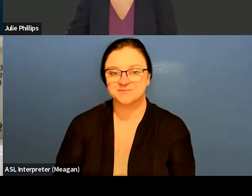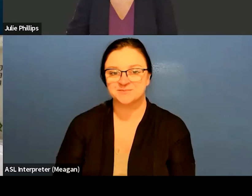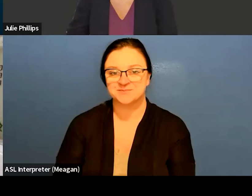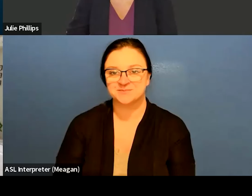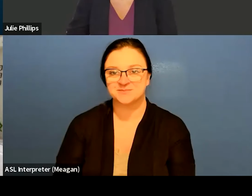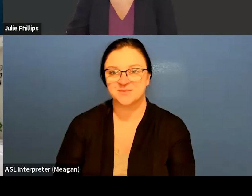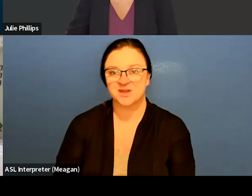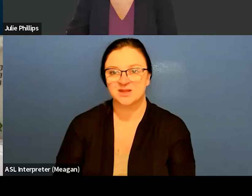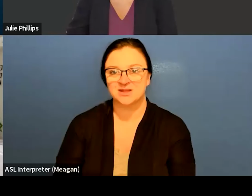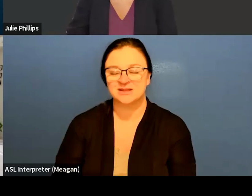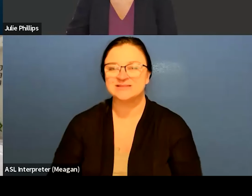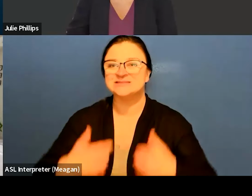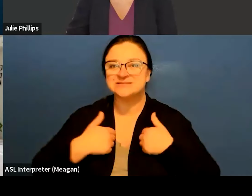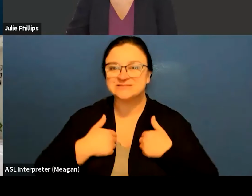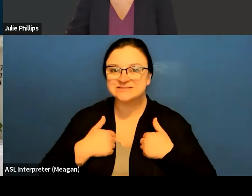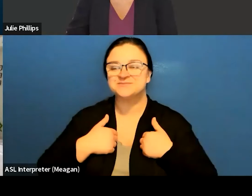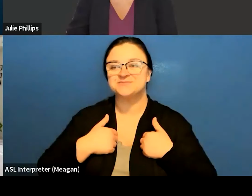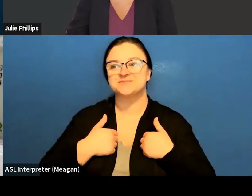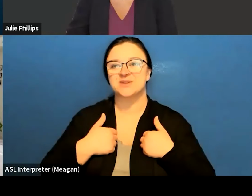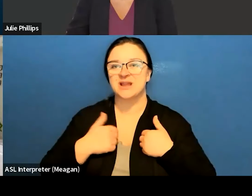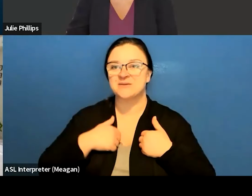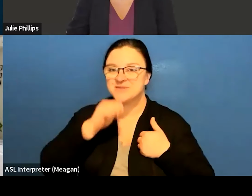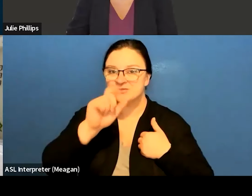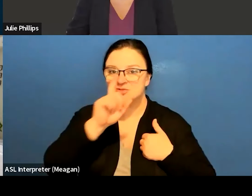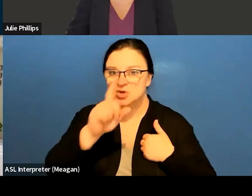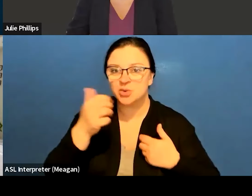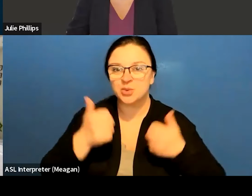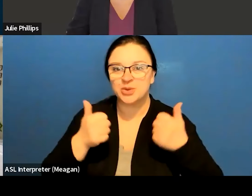I'm actually not sure which speaker this was intended for.